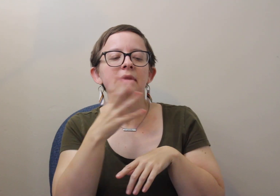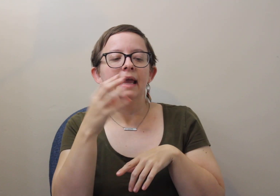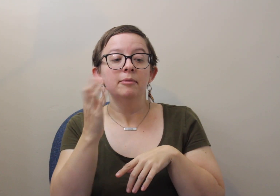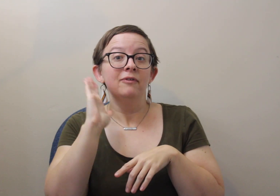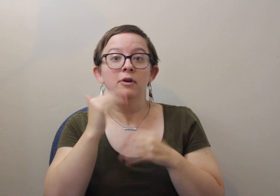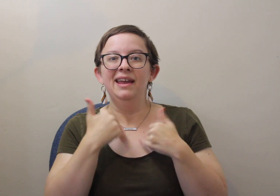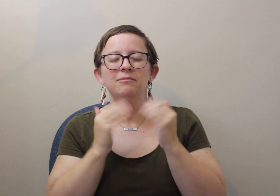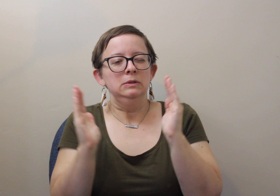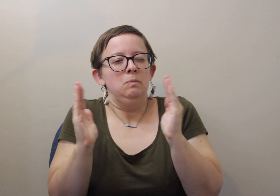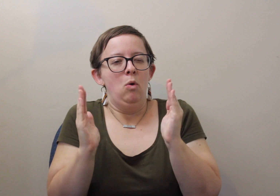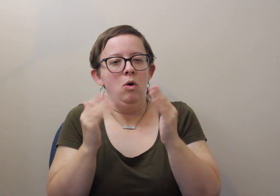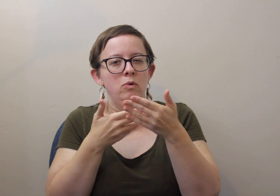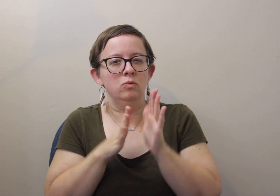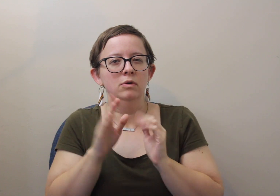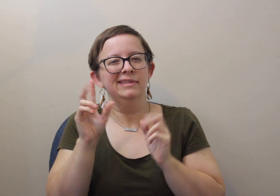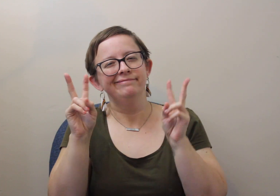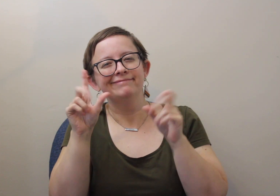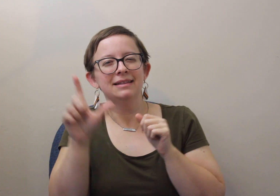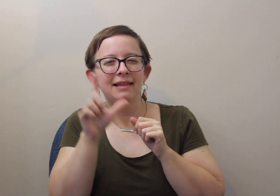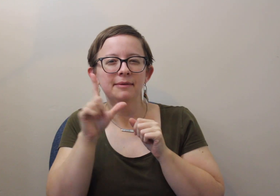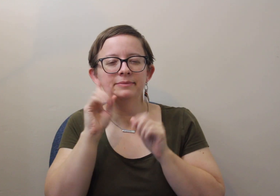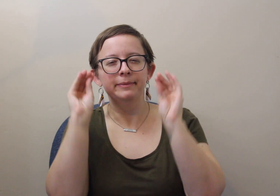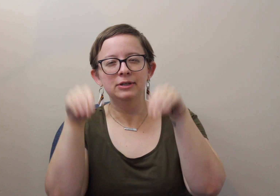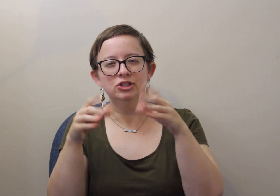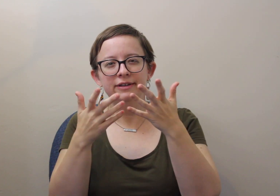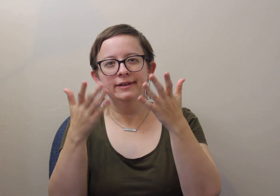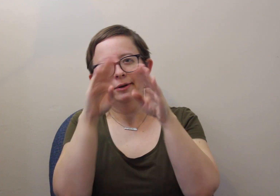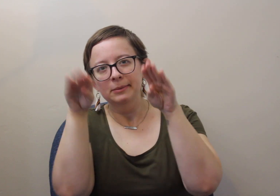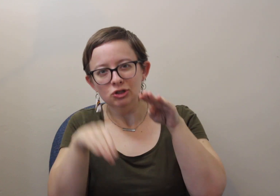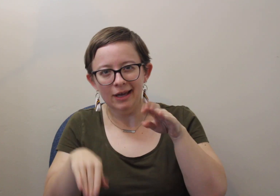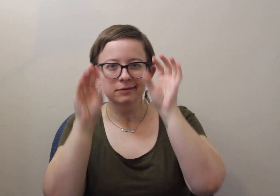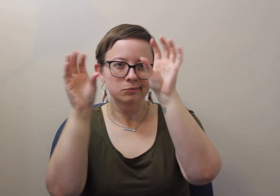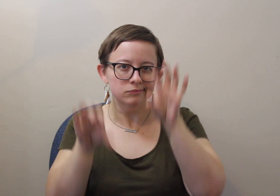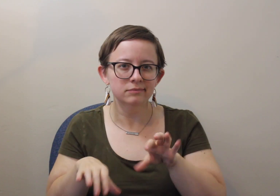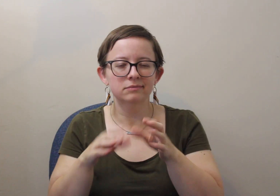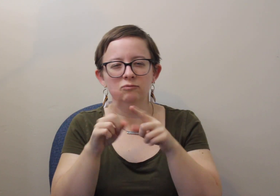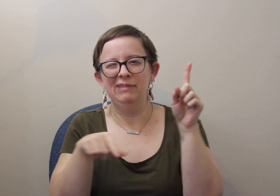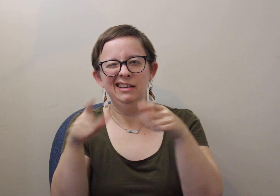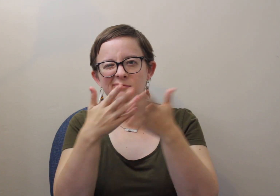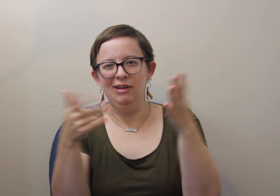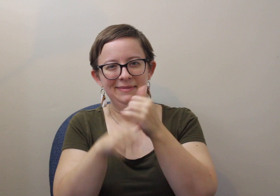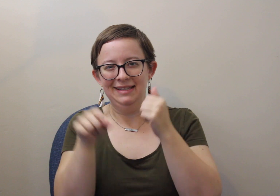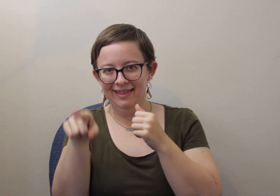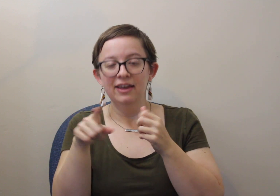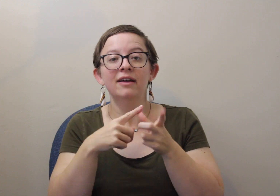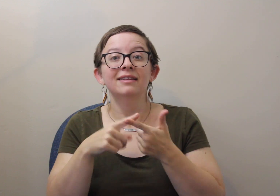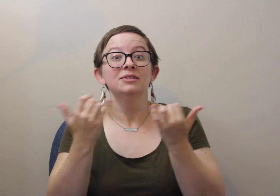Then before we had a really small room that we kind of used as like a "library". We just put a bunch of bookshelves and books and stuff in there and random stuff.